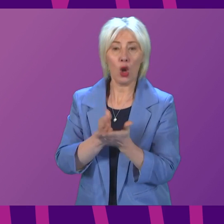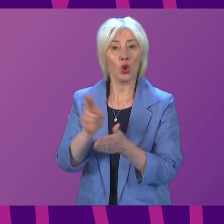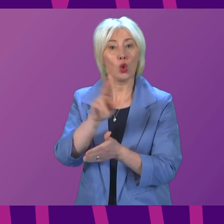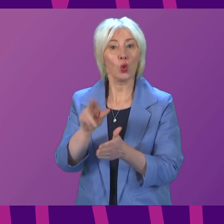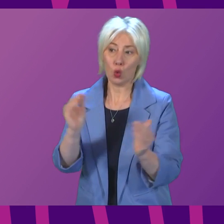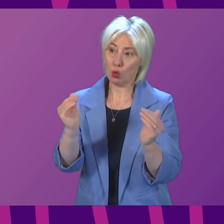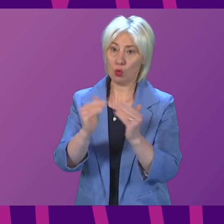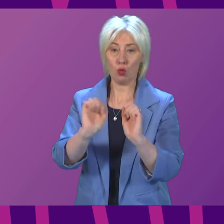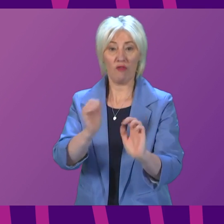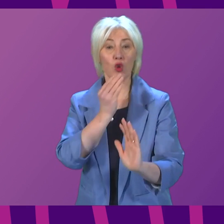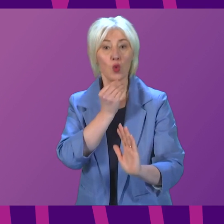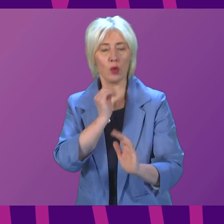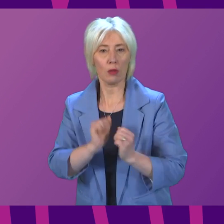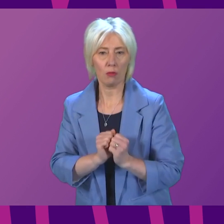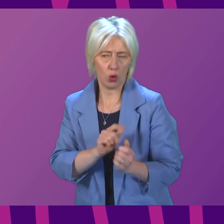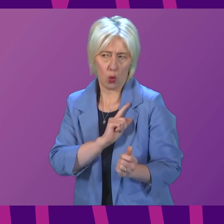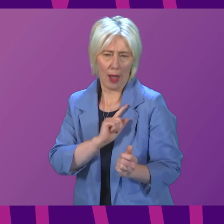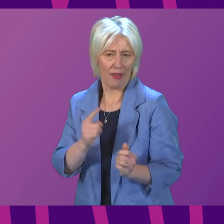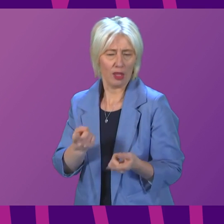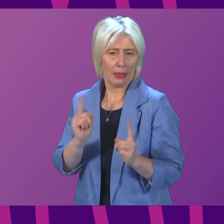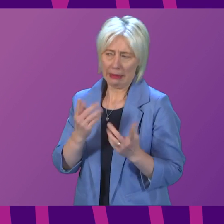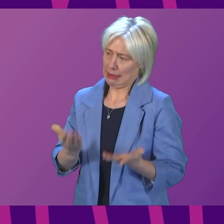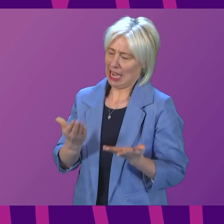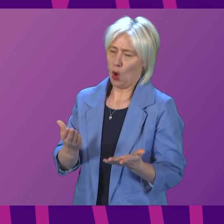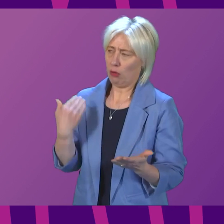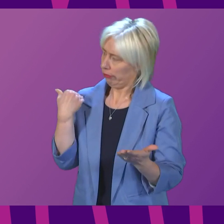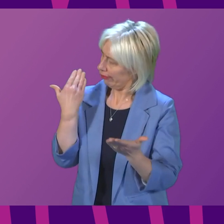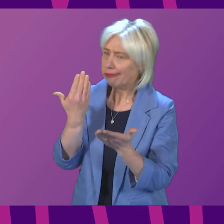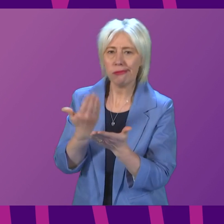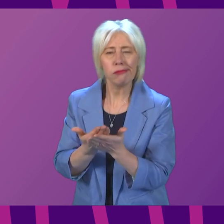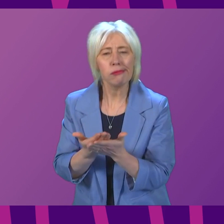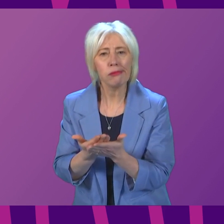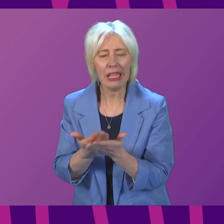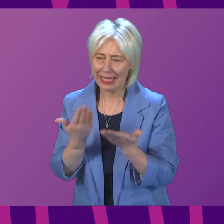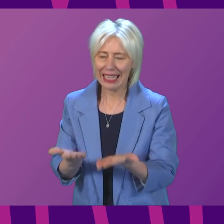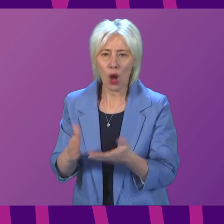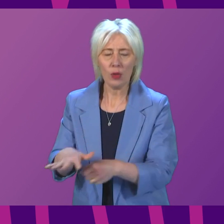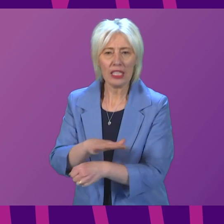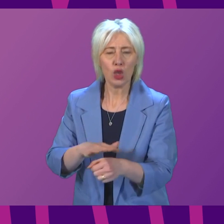Why, then, are we in the position, after so much time, that one of the Government’s